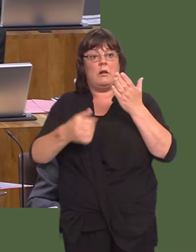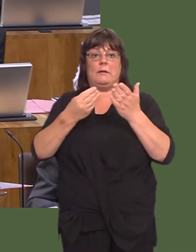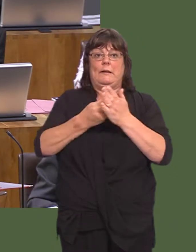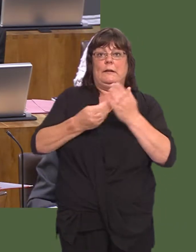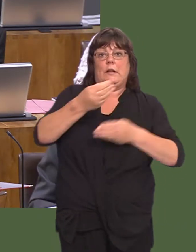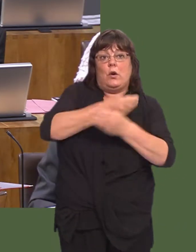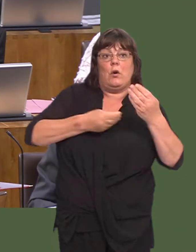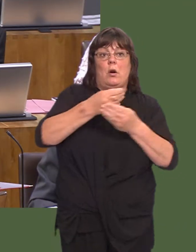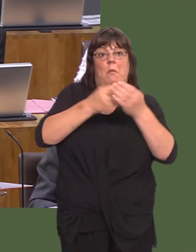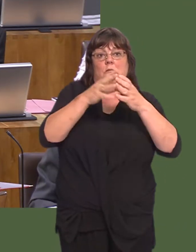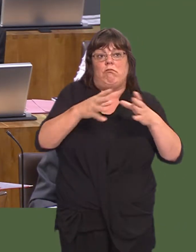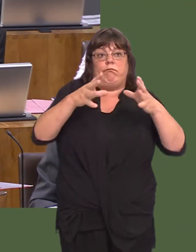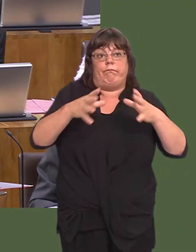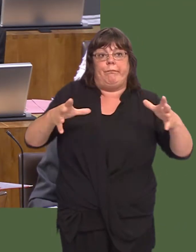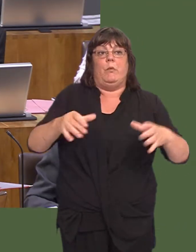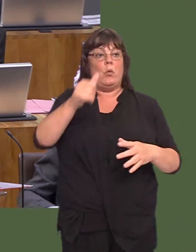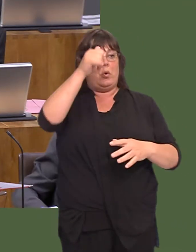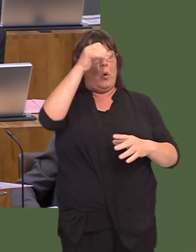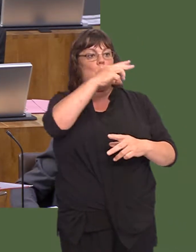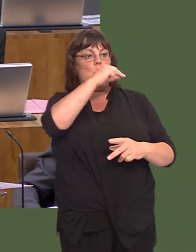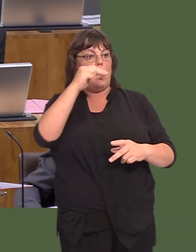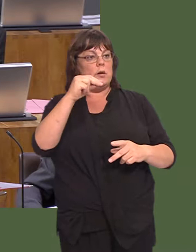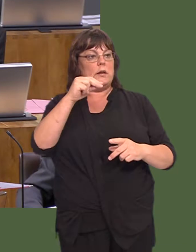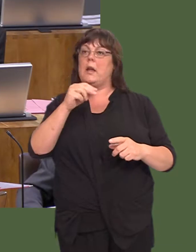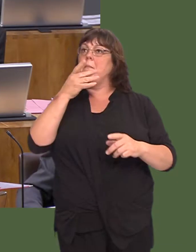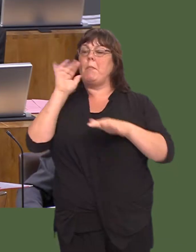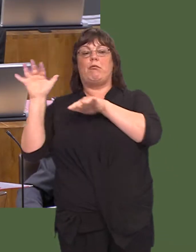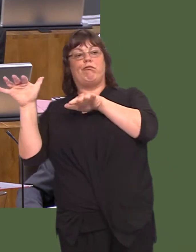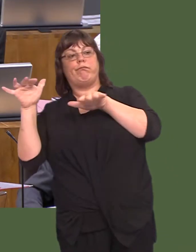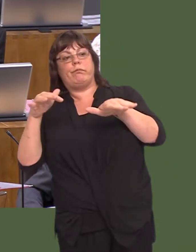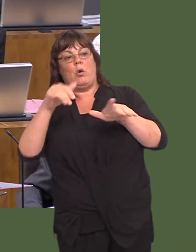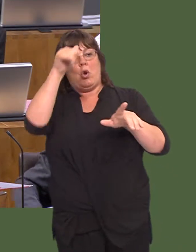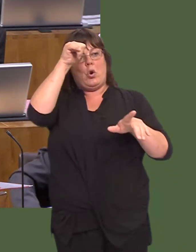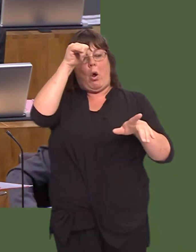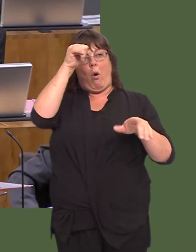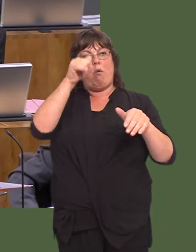We know, for example, that Swanseaís presence in the Premier League has been hugely important